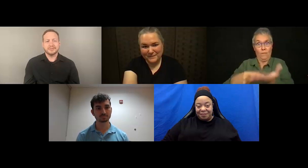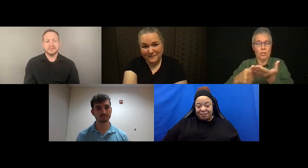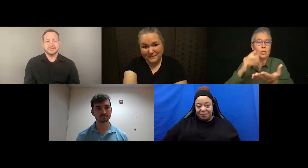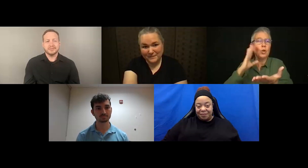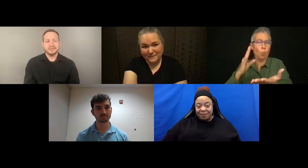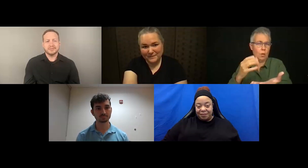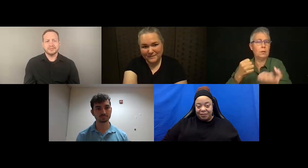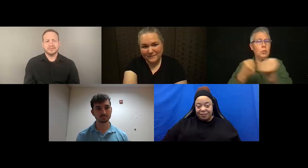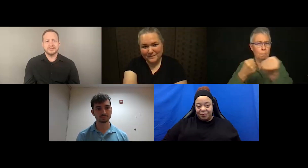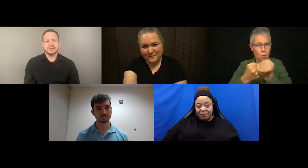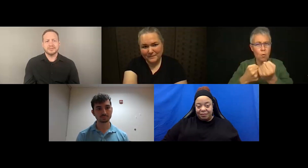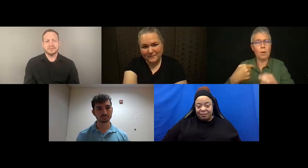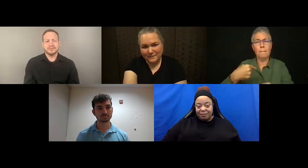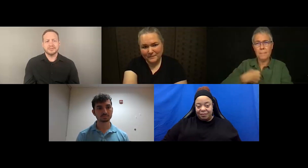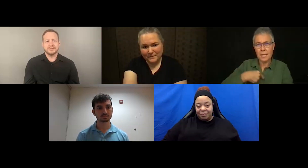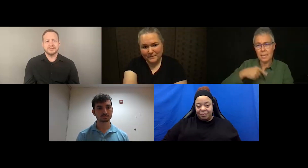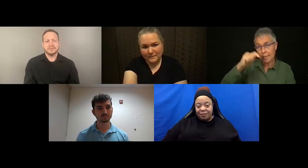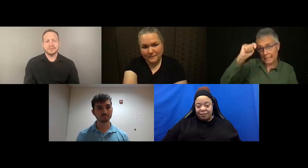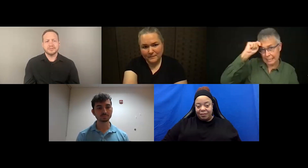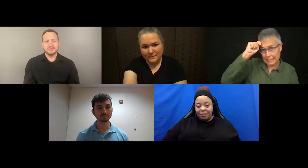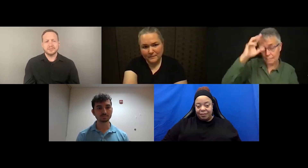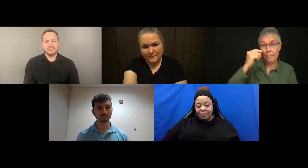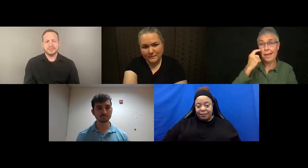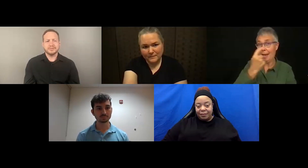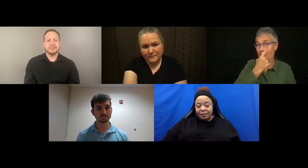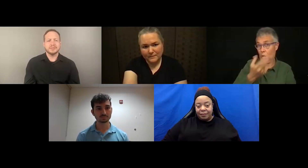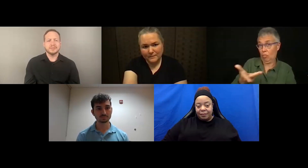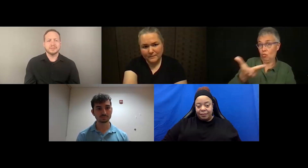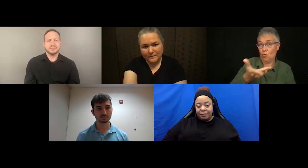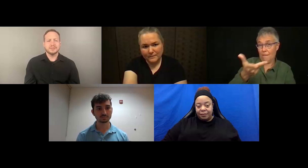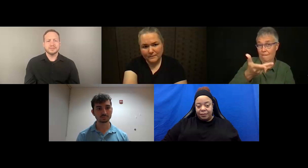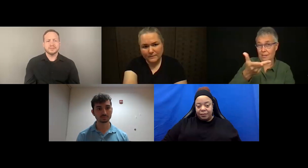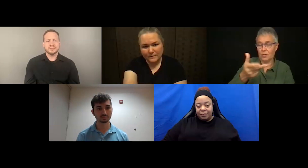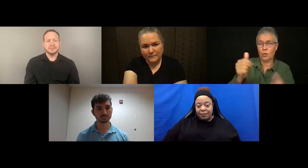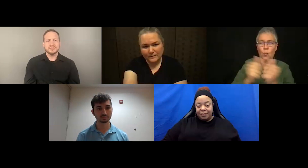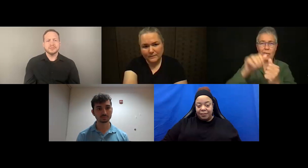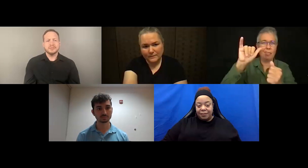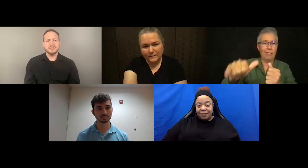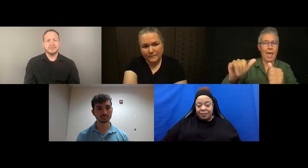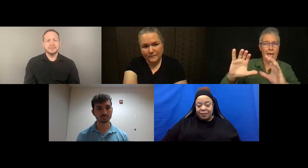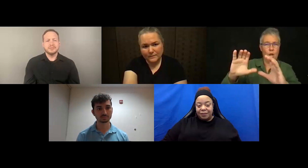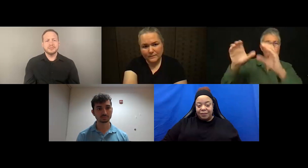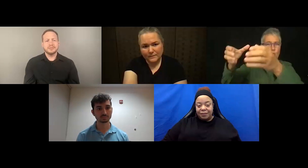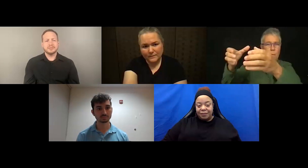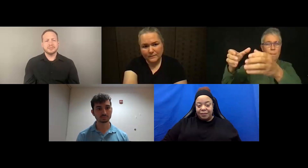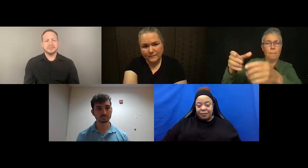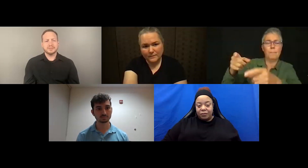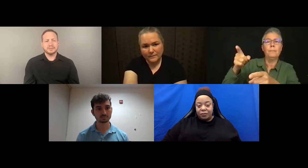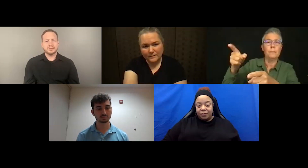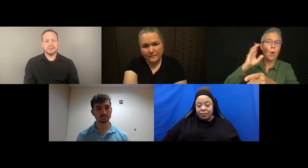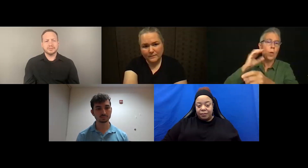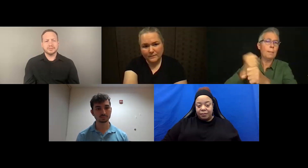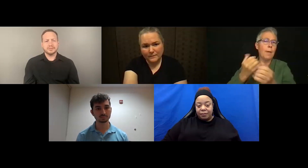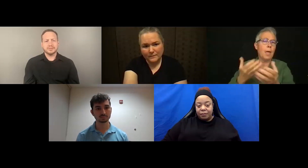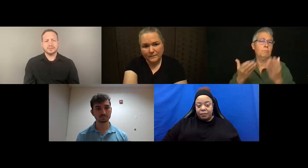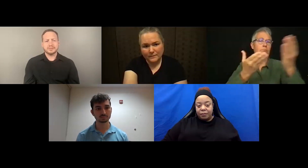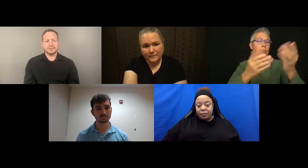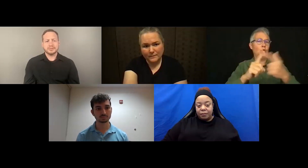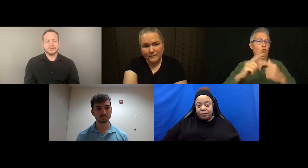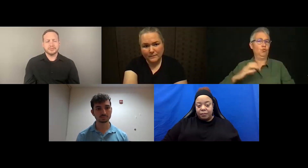Erin, Tim and I are all a part of a Task Force that